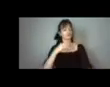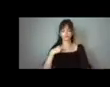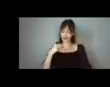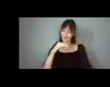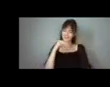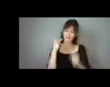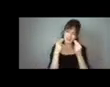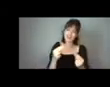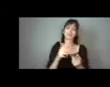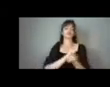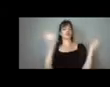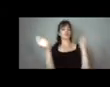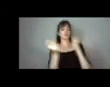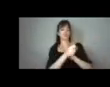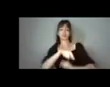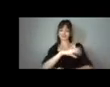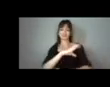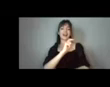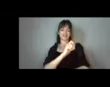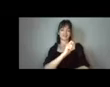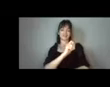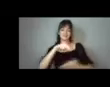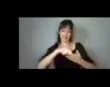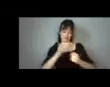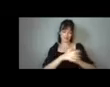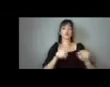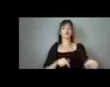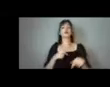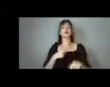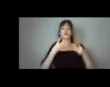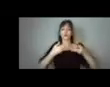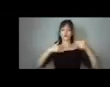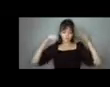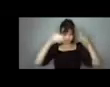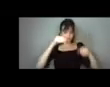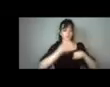reform that this act represents and is committed to implementing the act by June of next year,